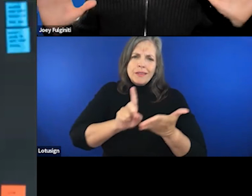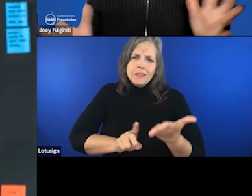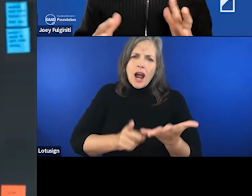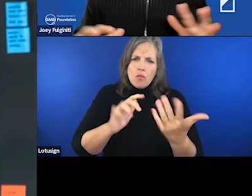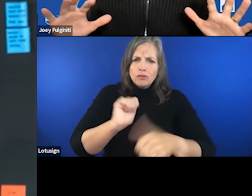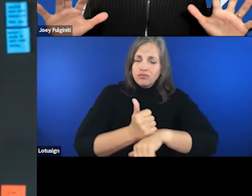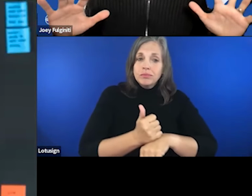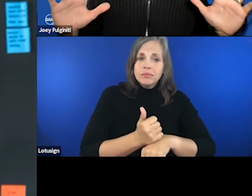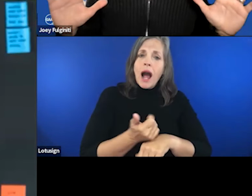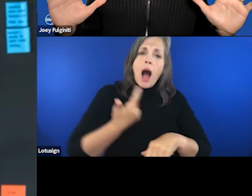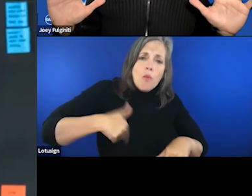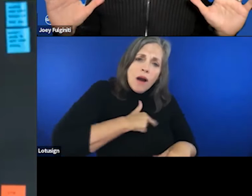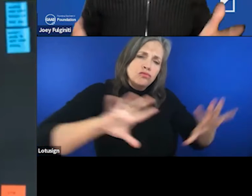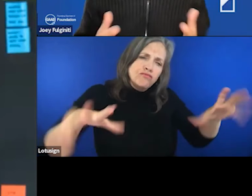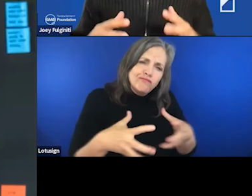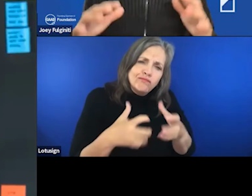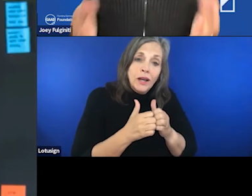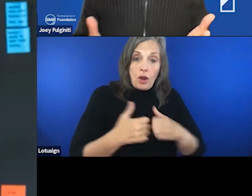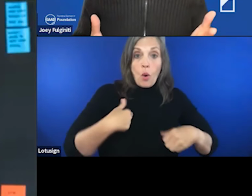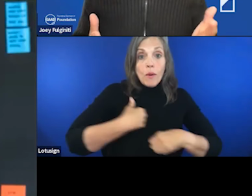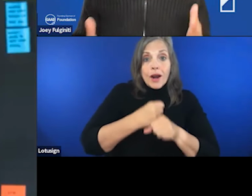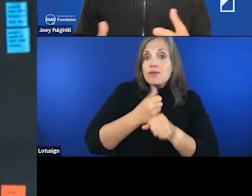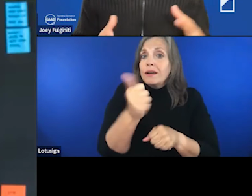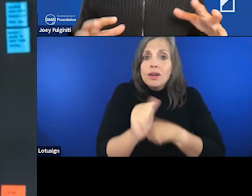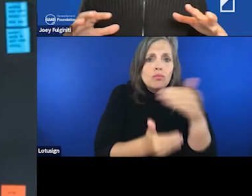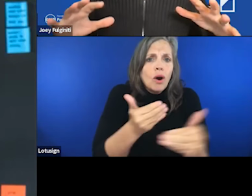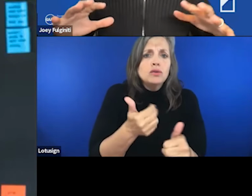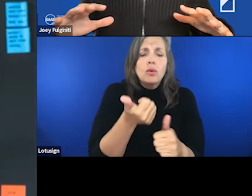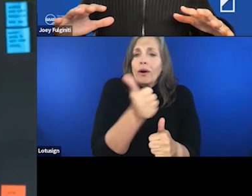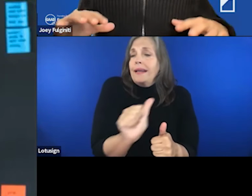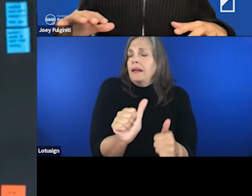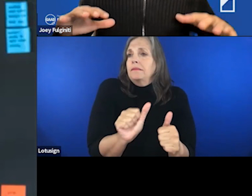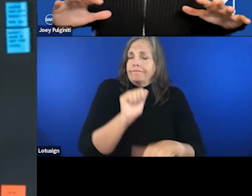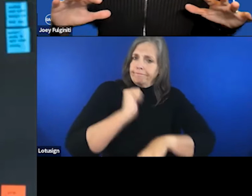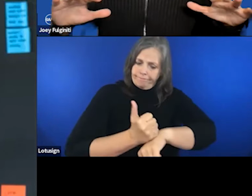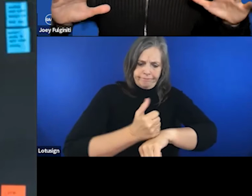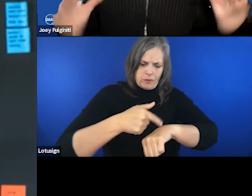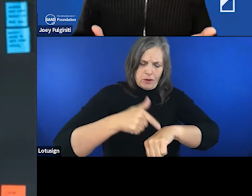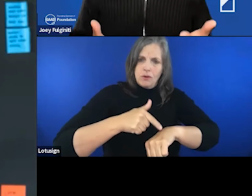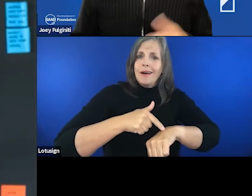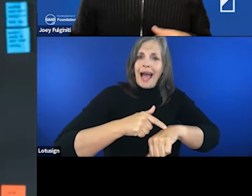together I when I create a process or anything with my design team I do that with them now I